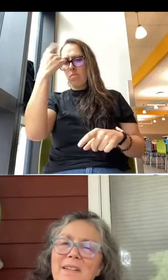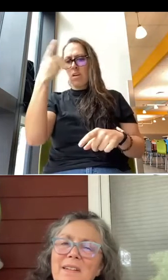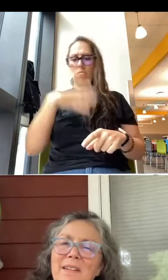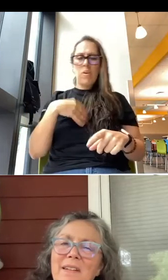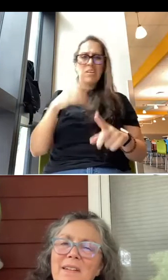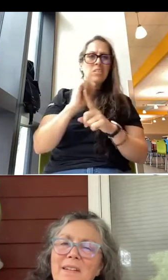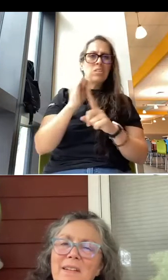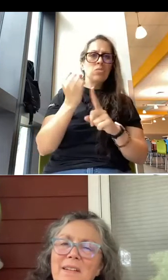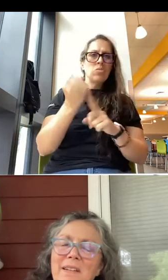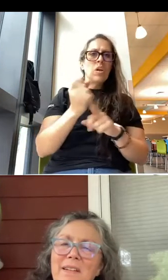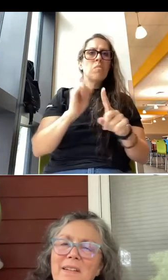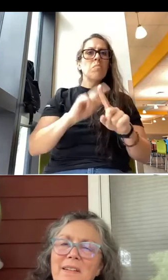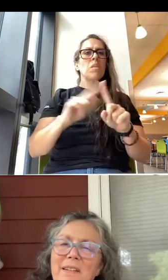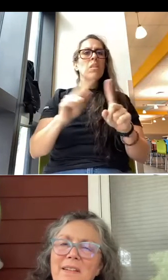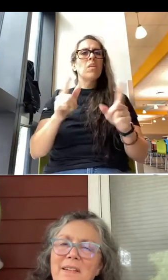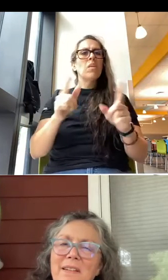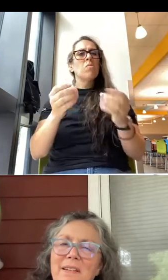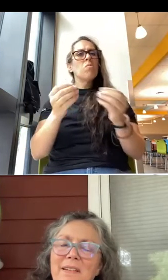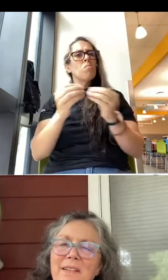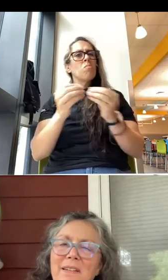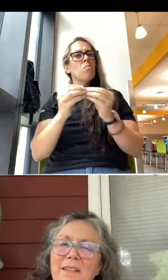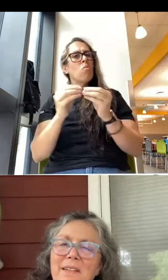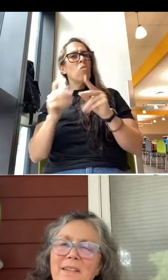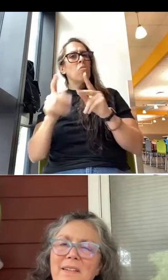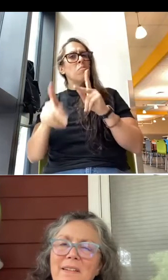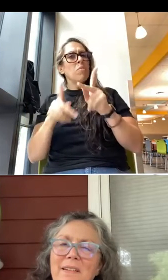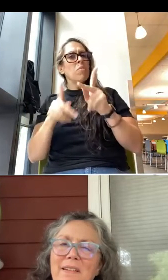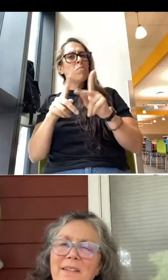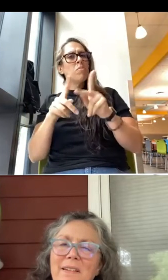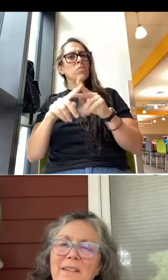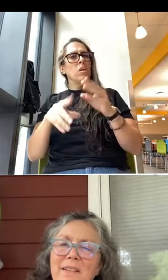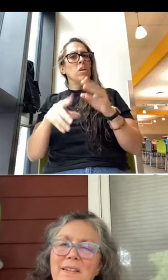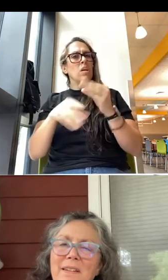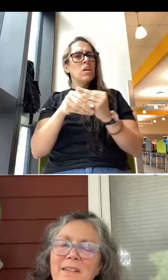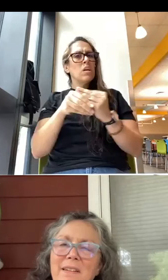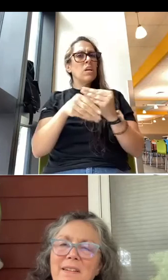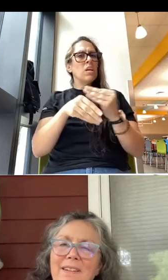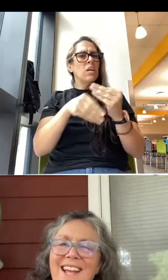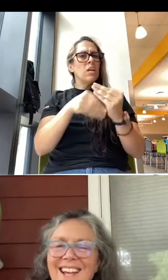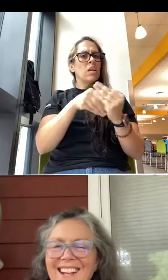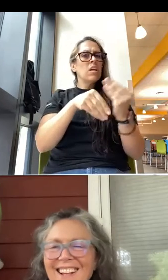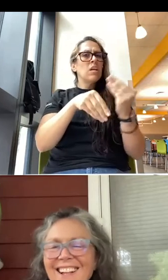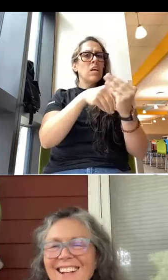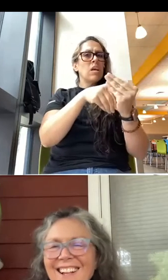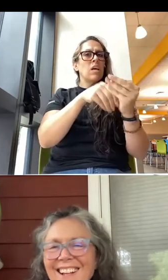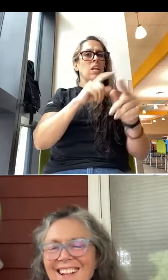to add and eventually it's just, like, this is, like, a-- this is like a bowl with too many oranges in it, you know it's, it's overflowing, you know?